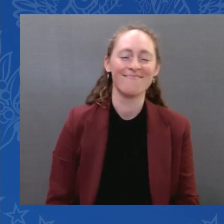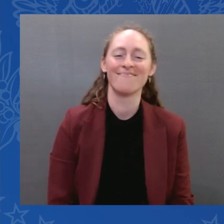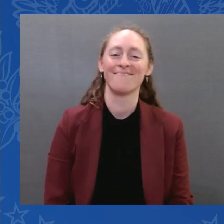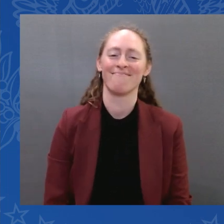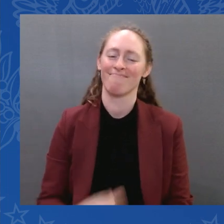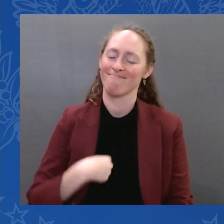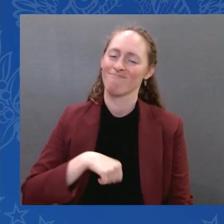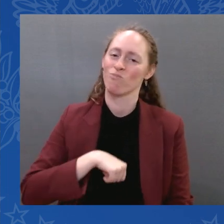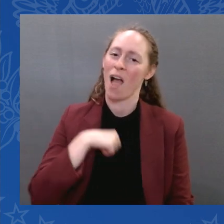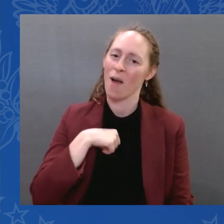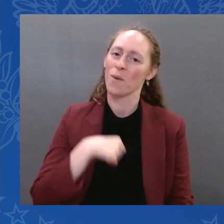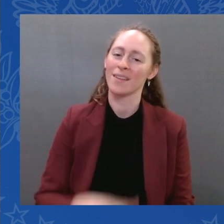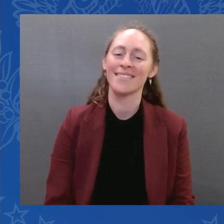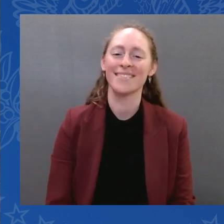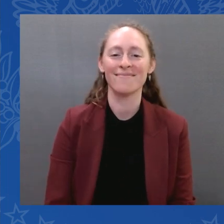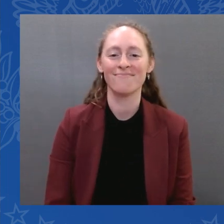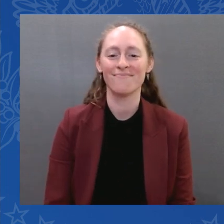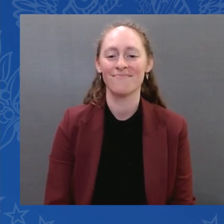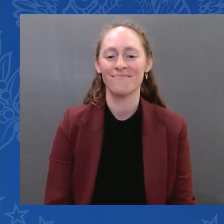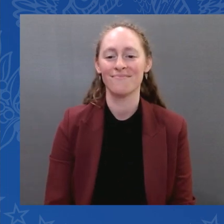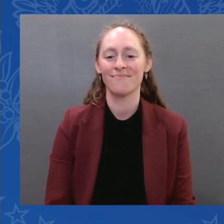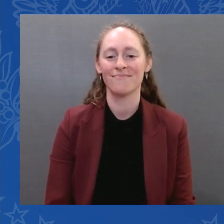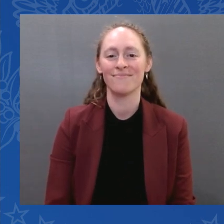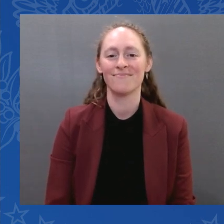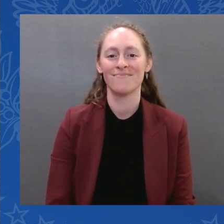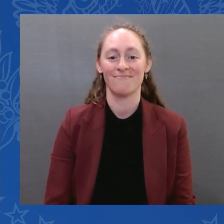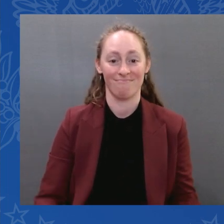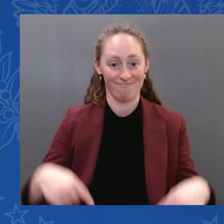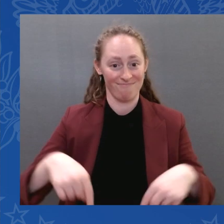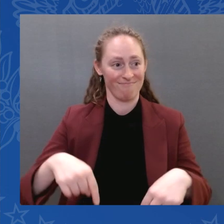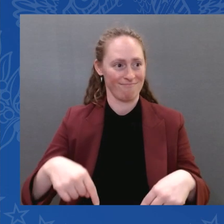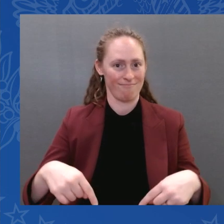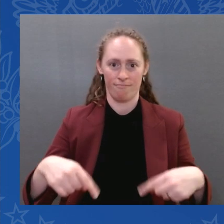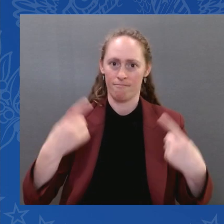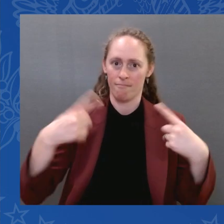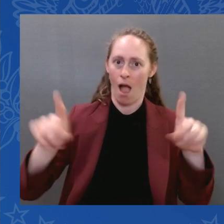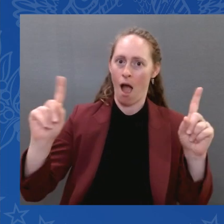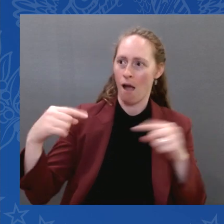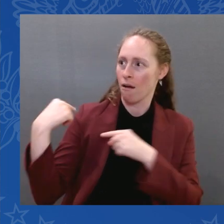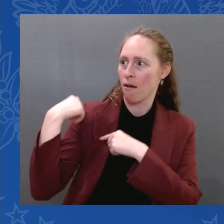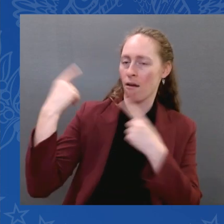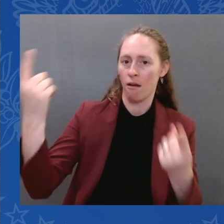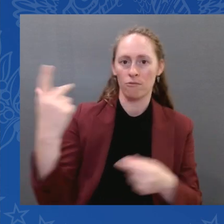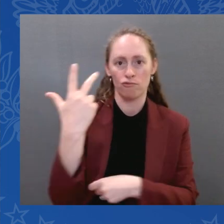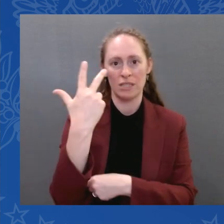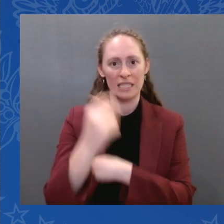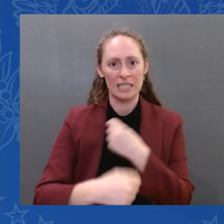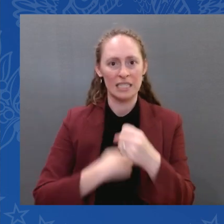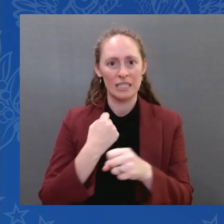two in our branch and one before that because of COVID. We're able to get together again.